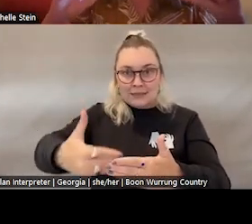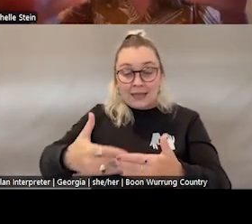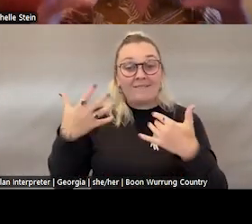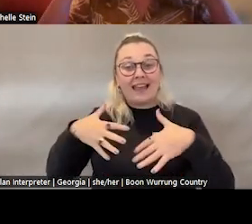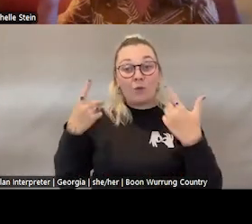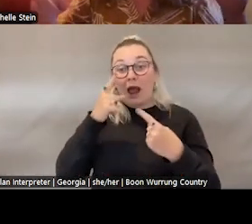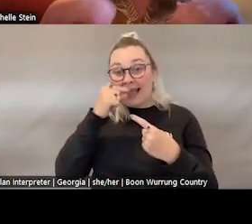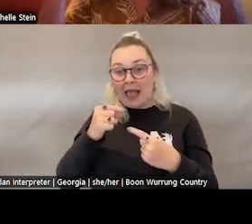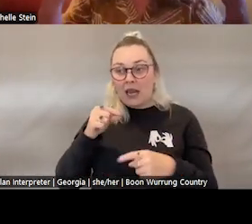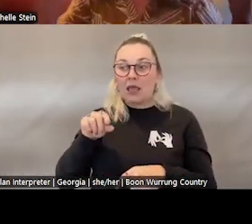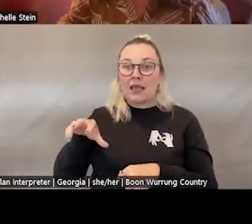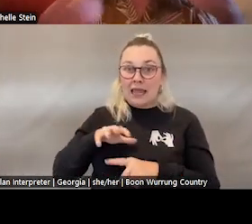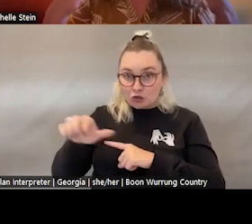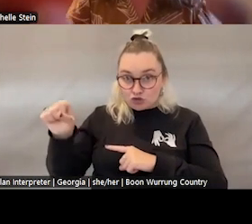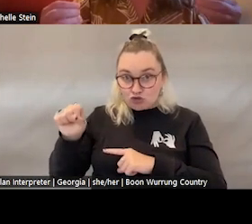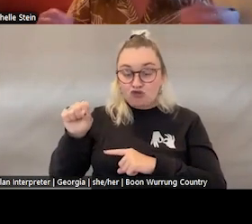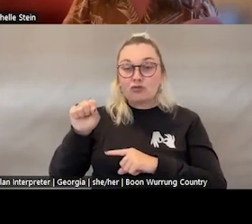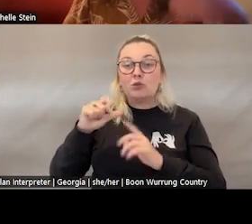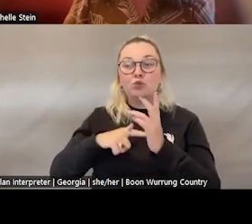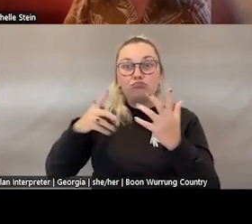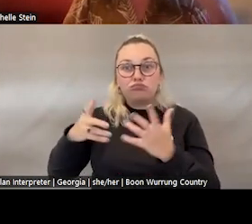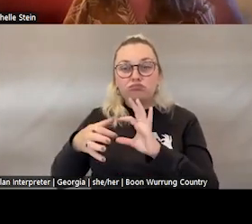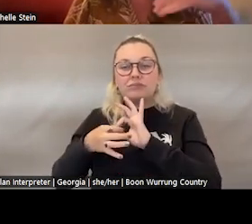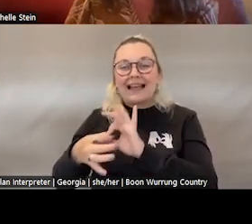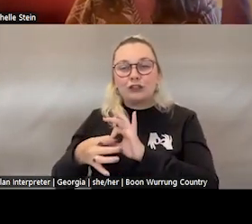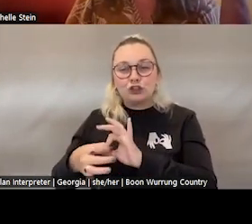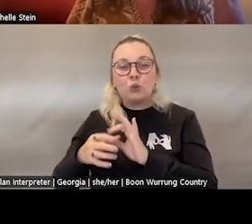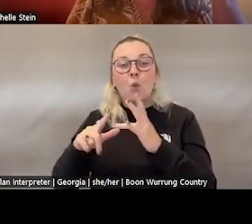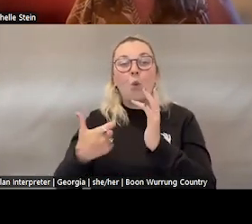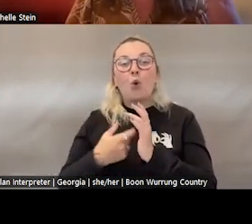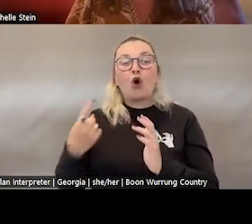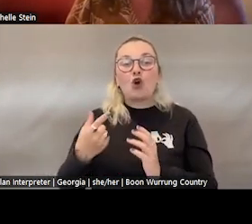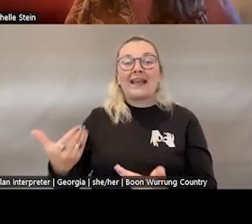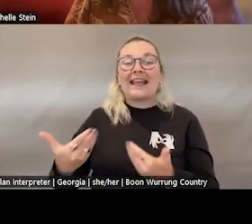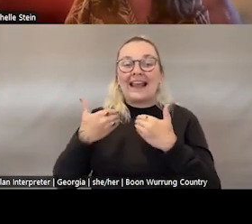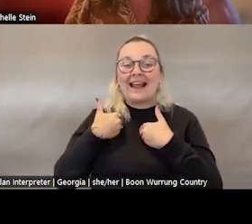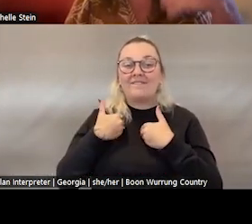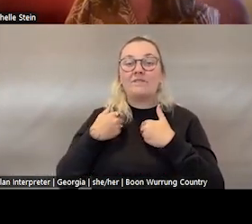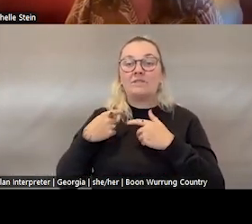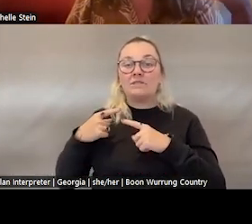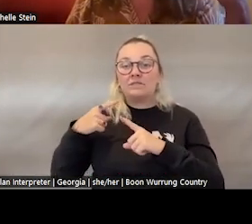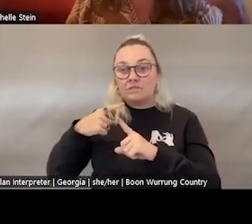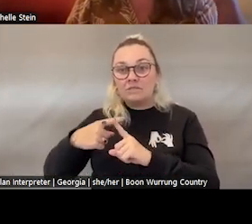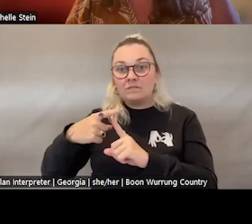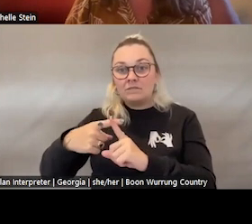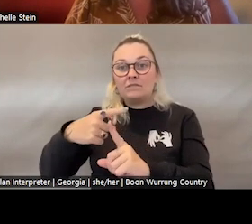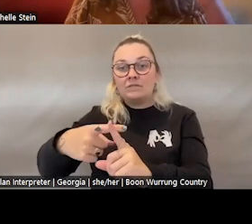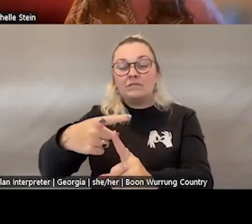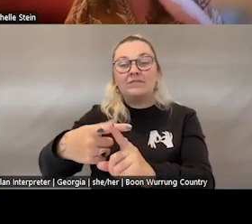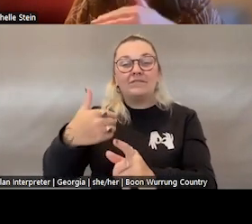I can pick up to engage with. Or anyone who is given a cumulative gift of a certain amount over